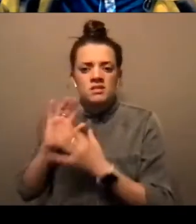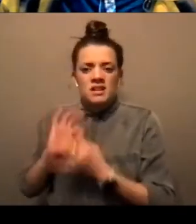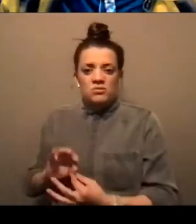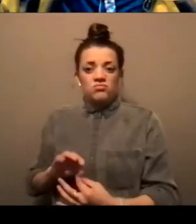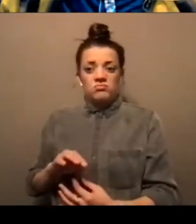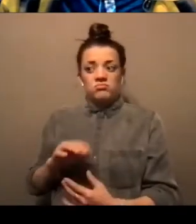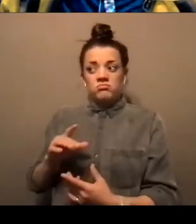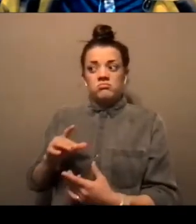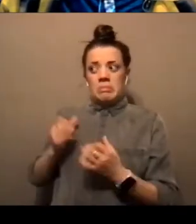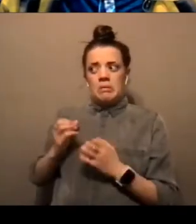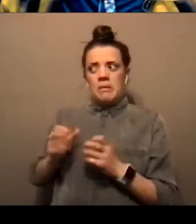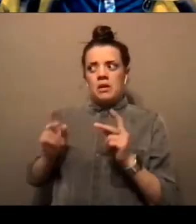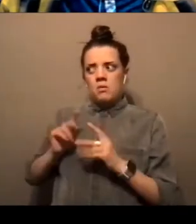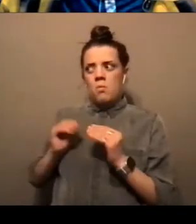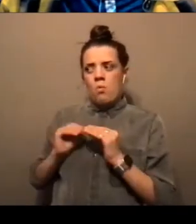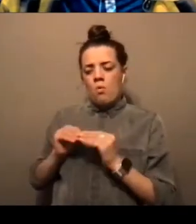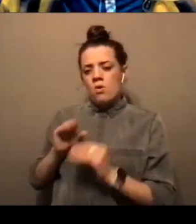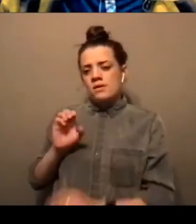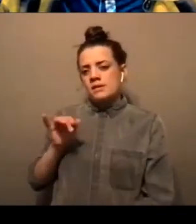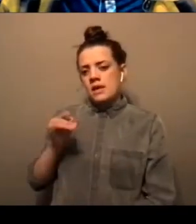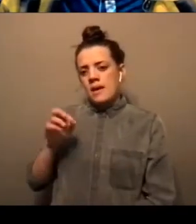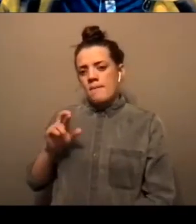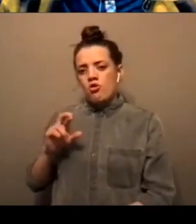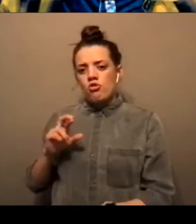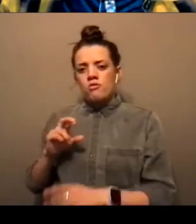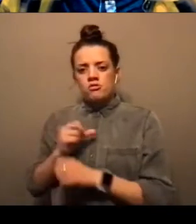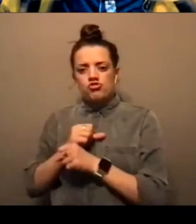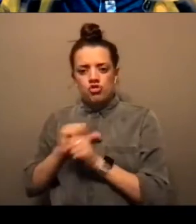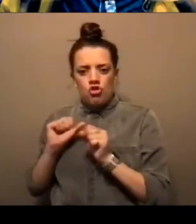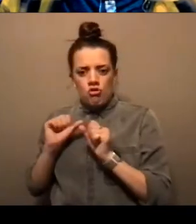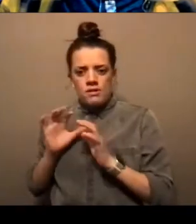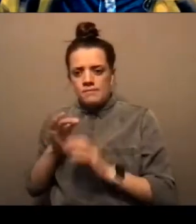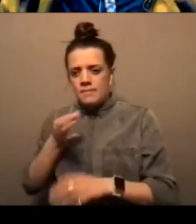which is a way to pick a more memorable good password